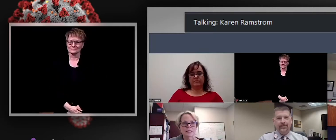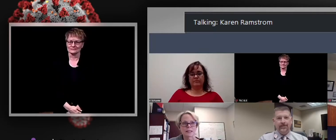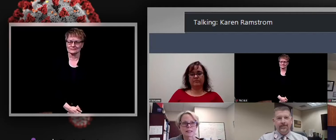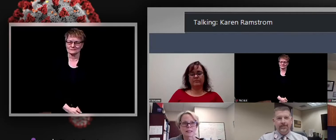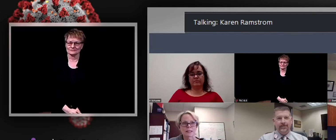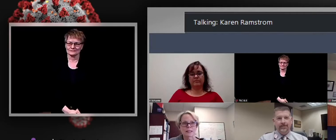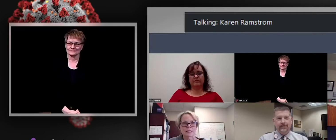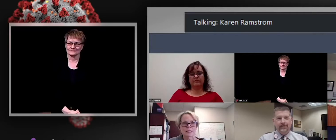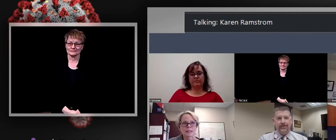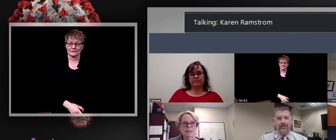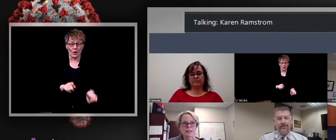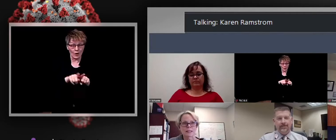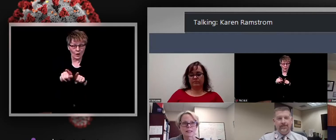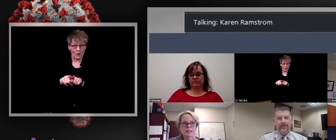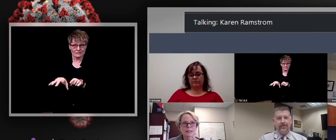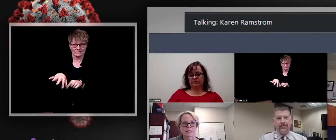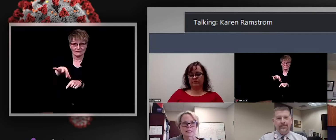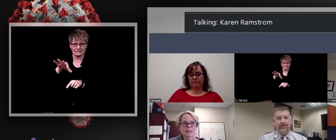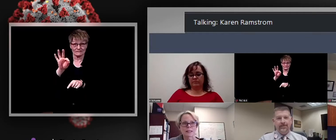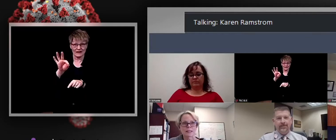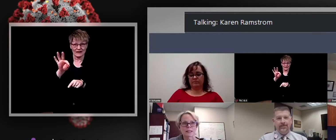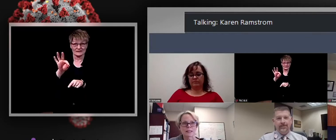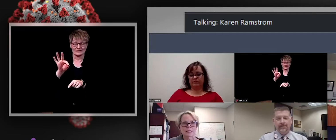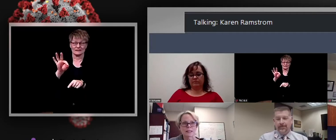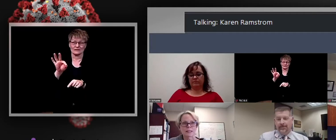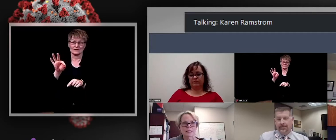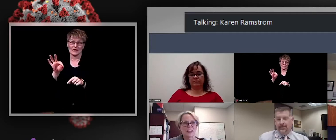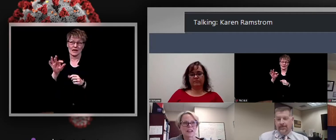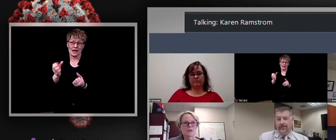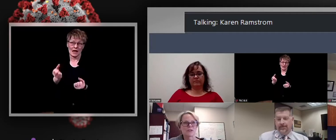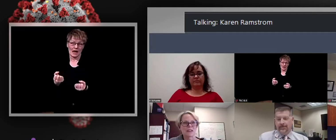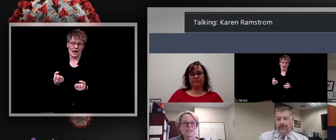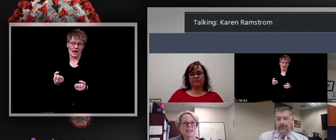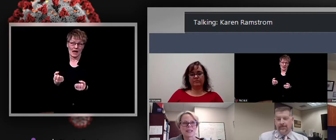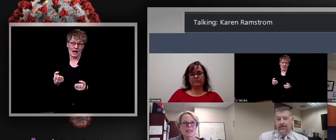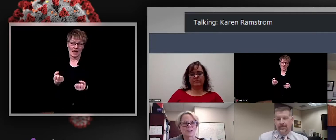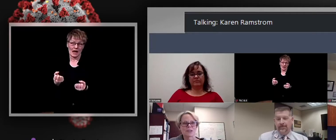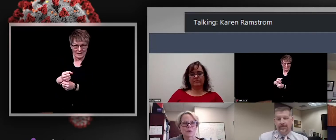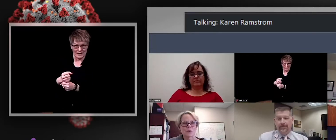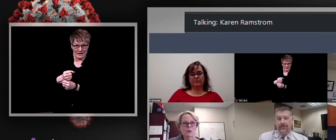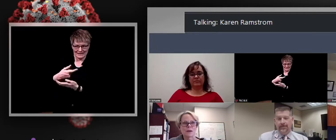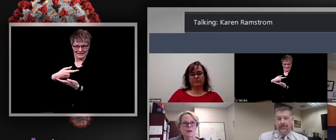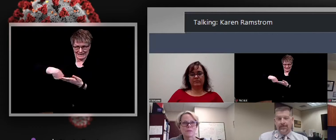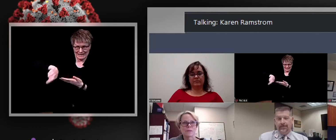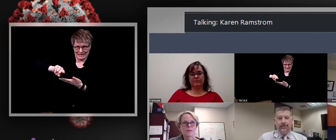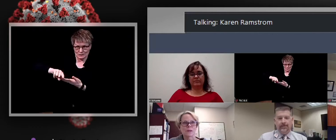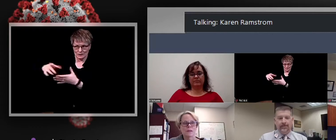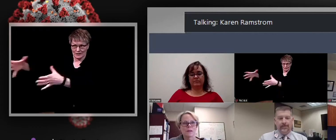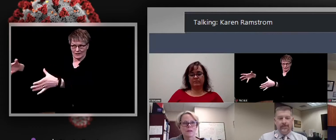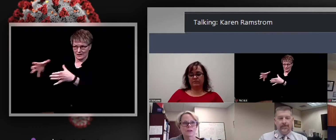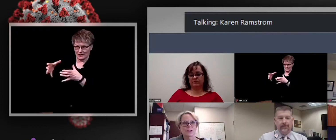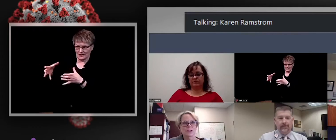to get next week, but we'll wait and see if things are shifting every day. And so, that